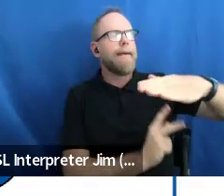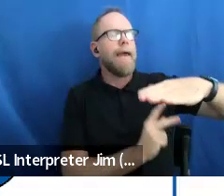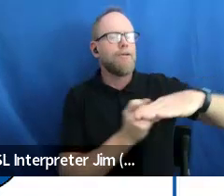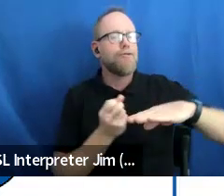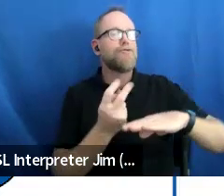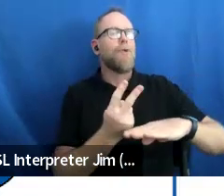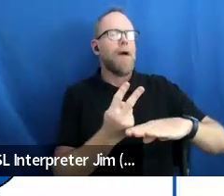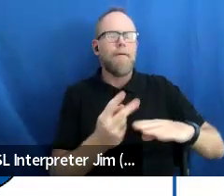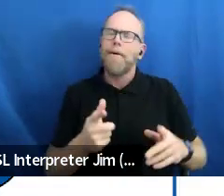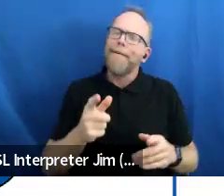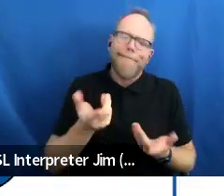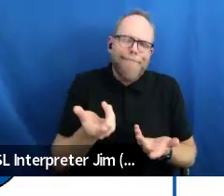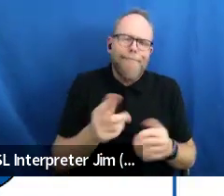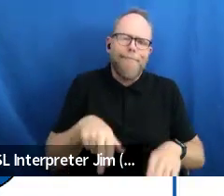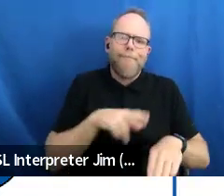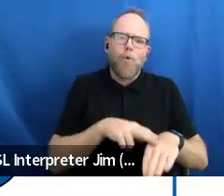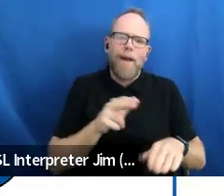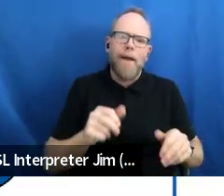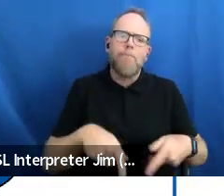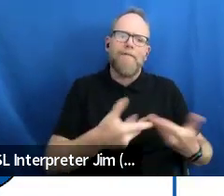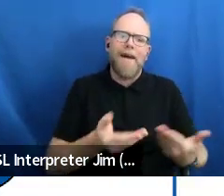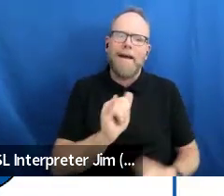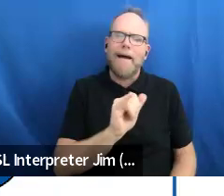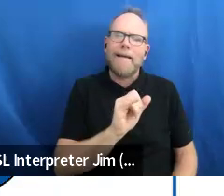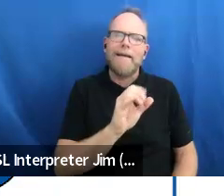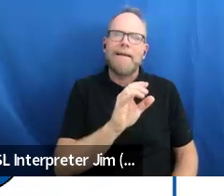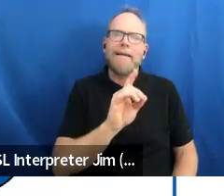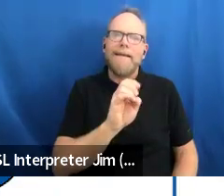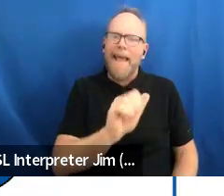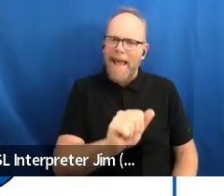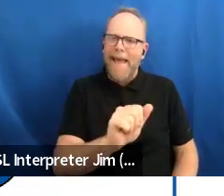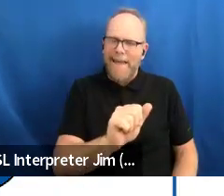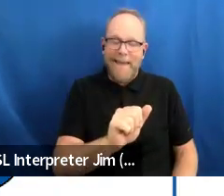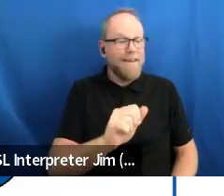But a lot of school districts, it's a real fight to make sure that you have an IEP,